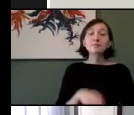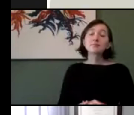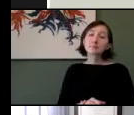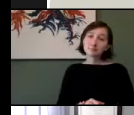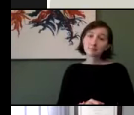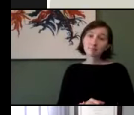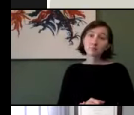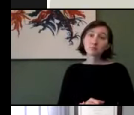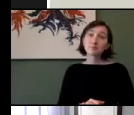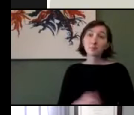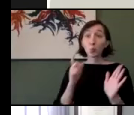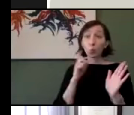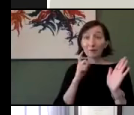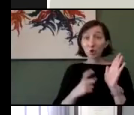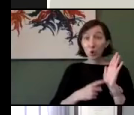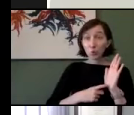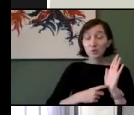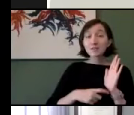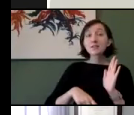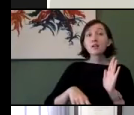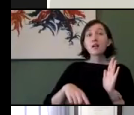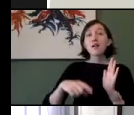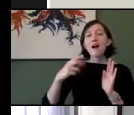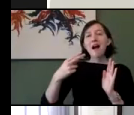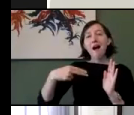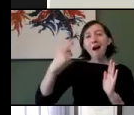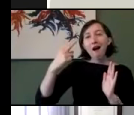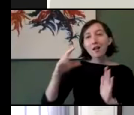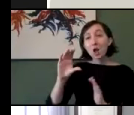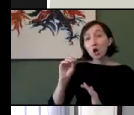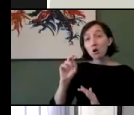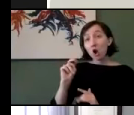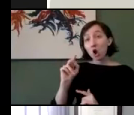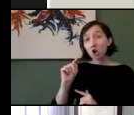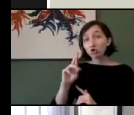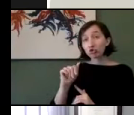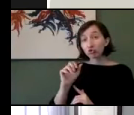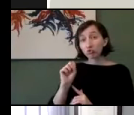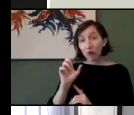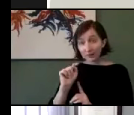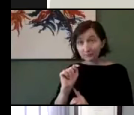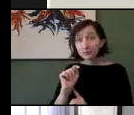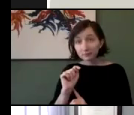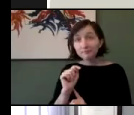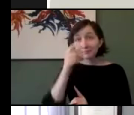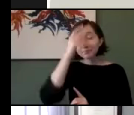what we have found is that high contrast masks with solid colors or masks with a textured fabric